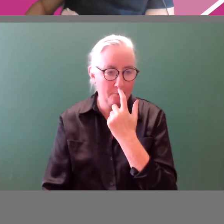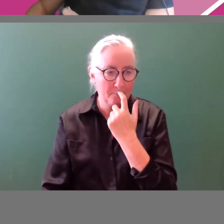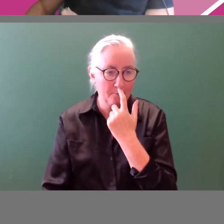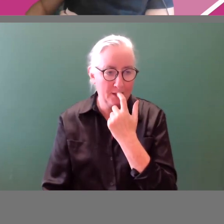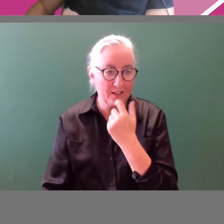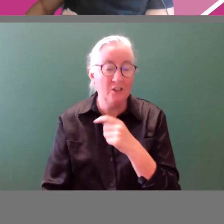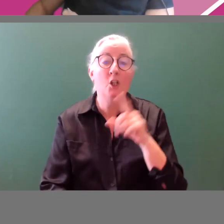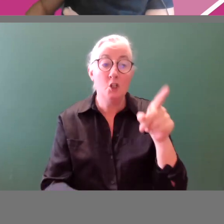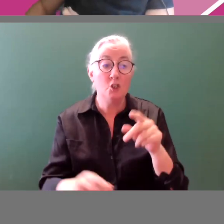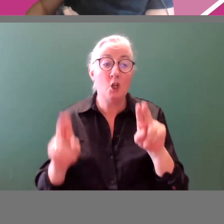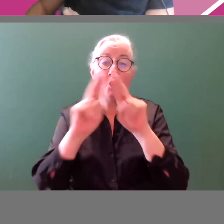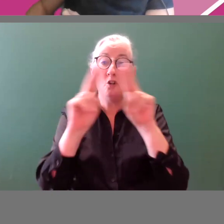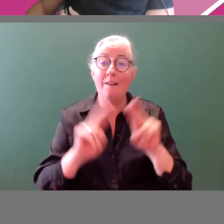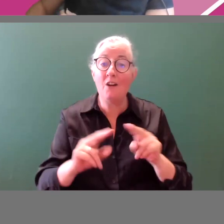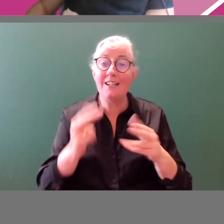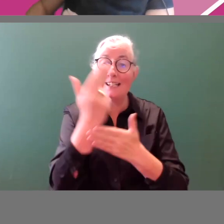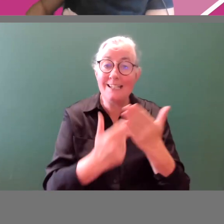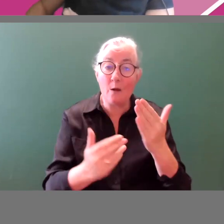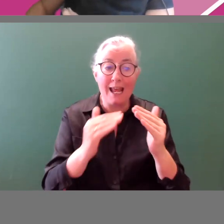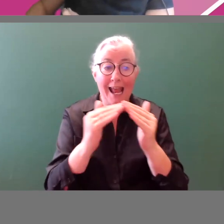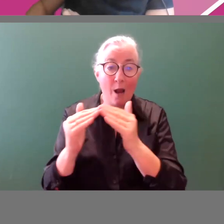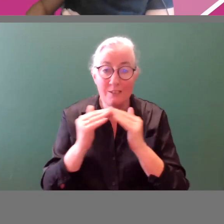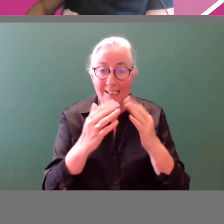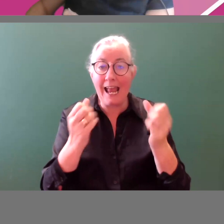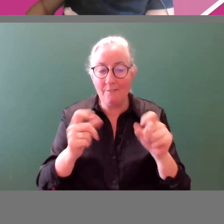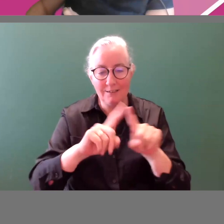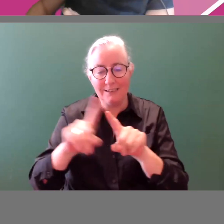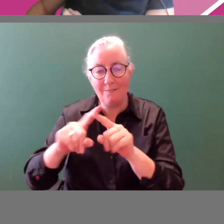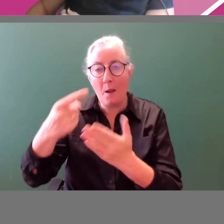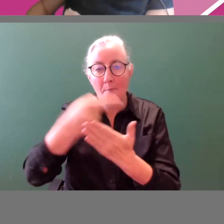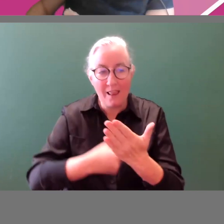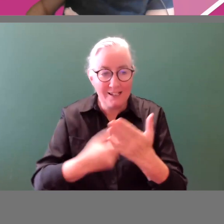Universal Design in housing appears in a number of policies. On screen I have Housing for All,